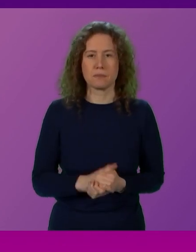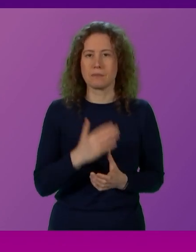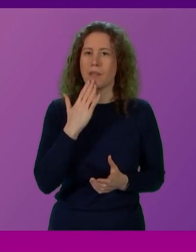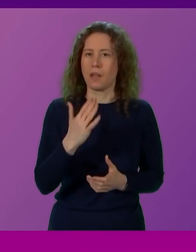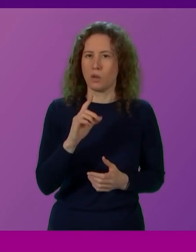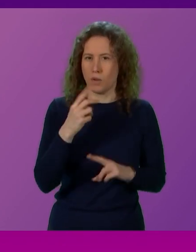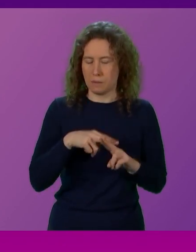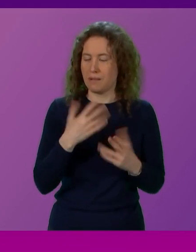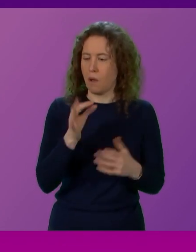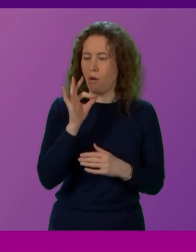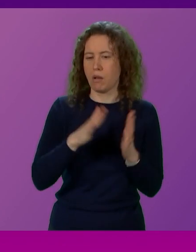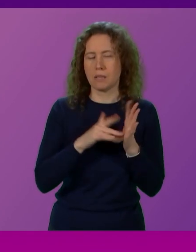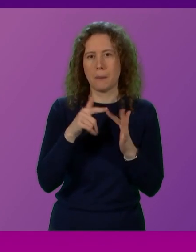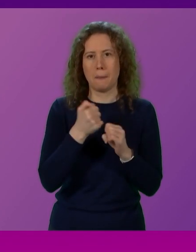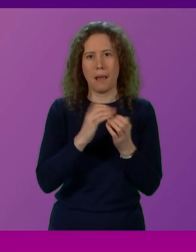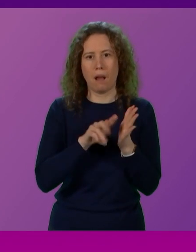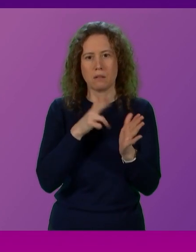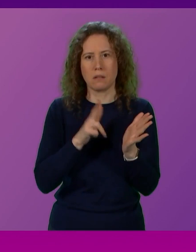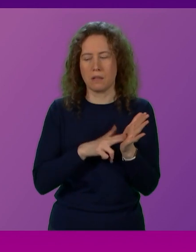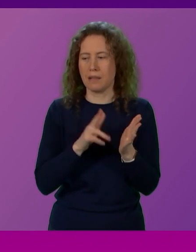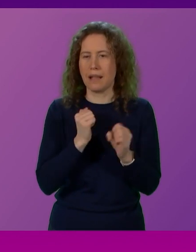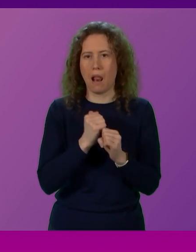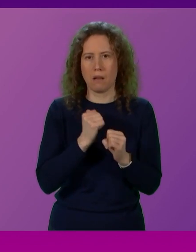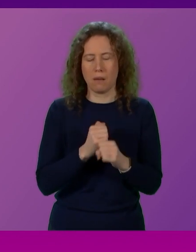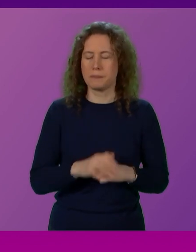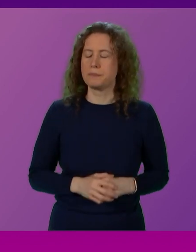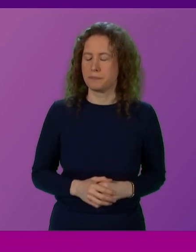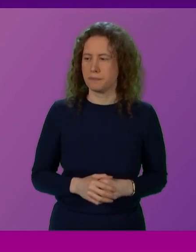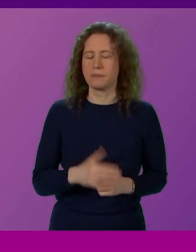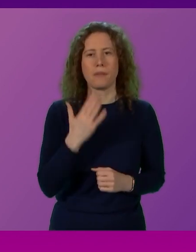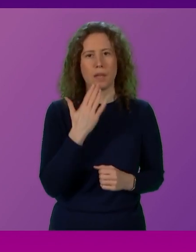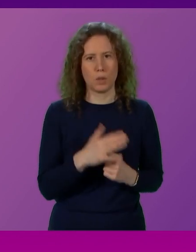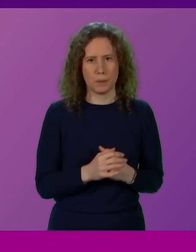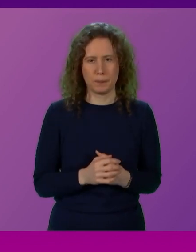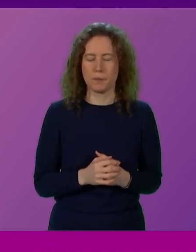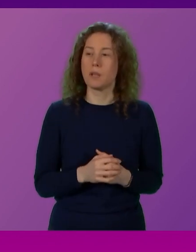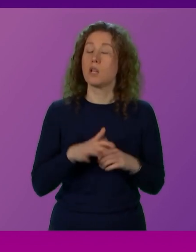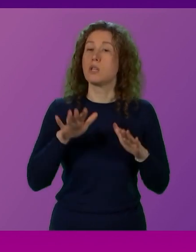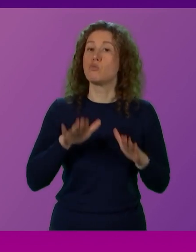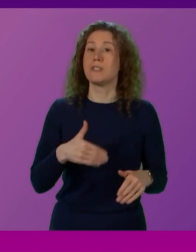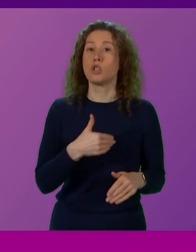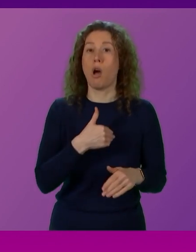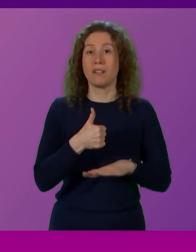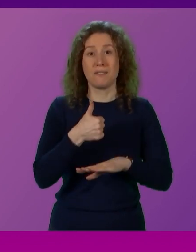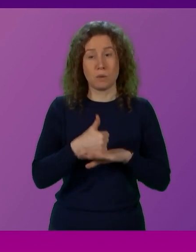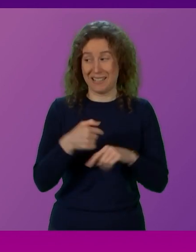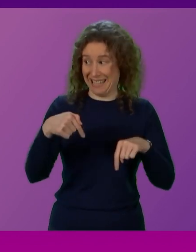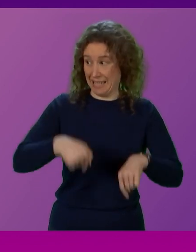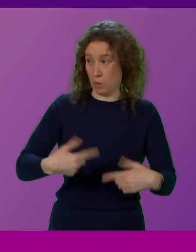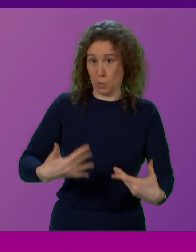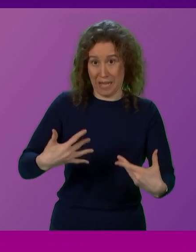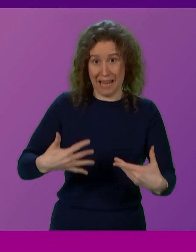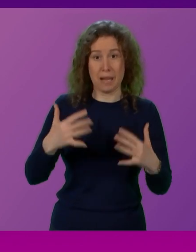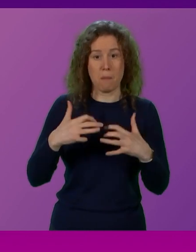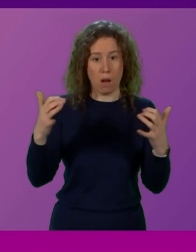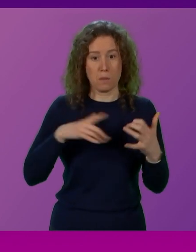The British Heart Foundation is in Parliament today to raise awareness of the importance